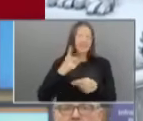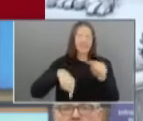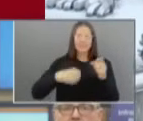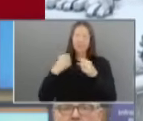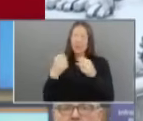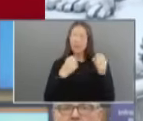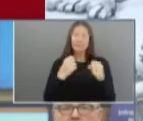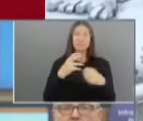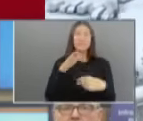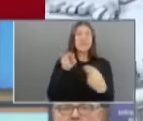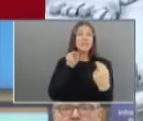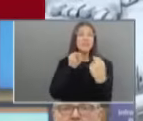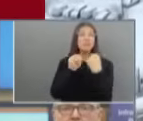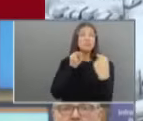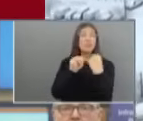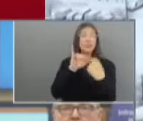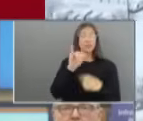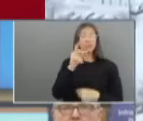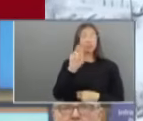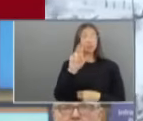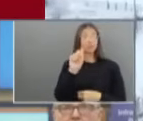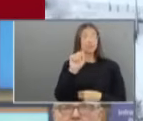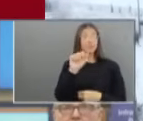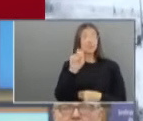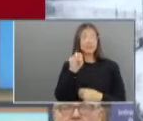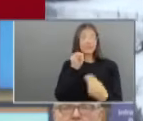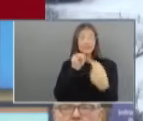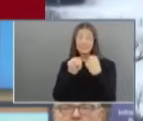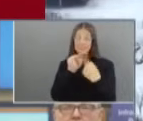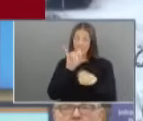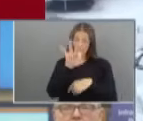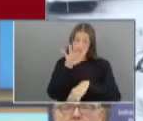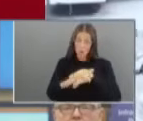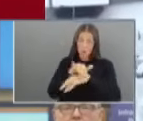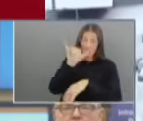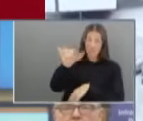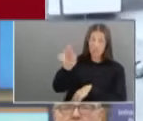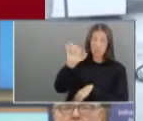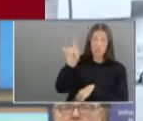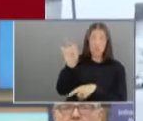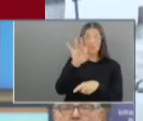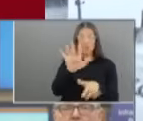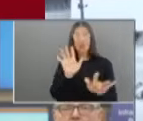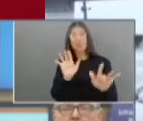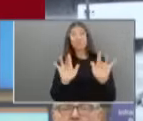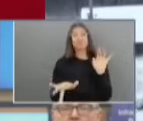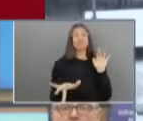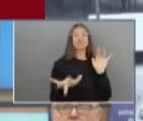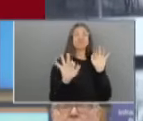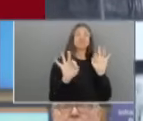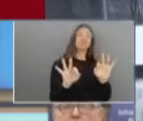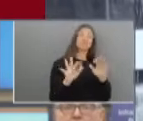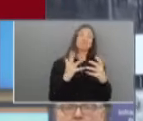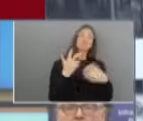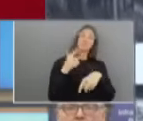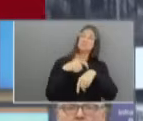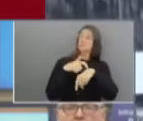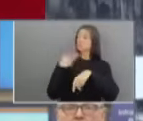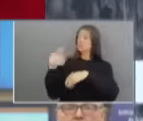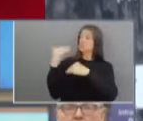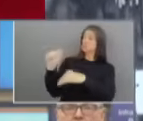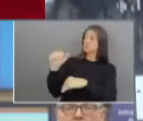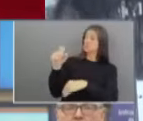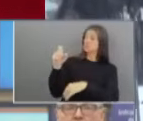OUR INTERSTATES THAT, WHILE WE HAVE MADE SIGNIFICANT PROGRESS, IF YOU’RE ON THEM, IF YOU HAVE TO BE ON THEM, YOU NEED TO SLOW DOWN.